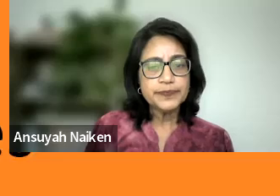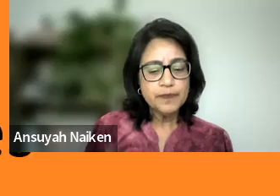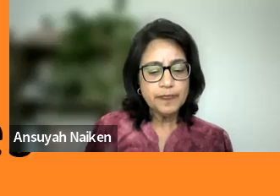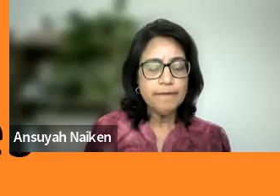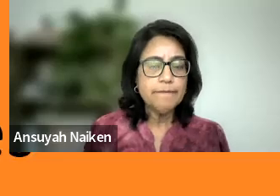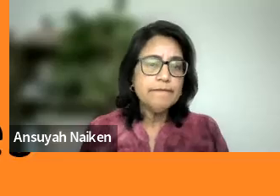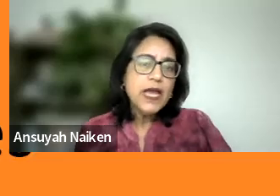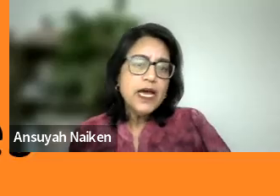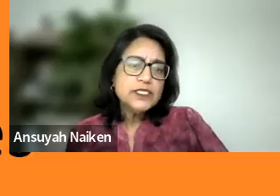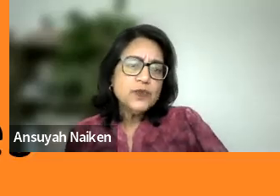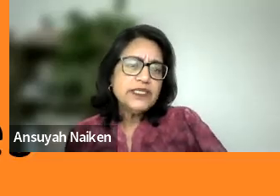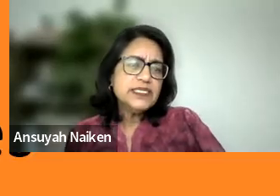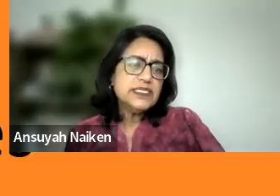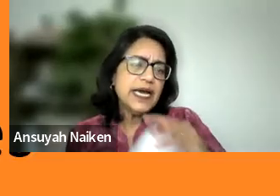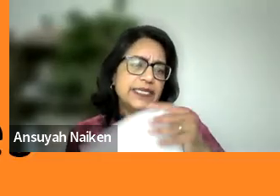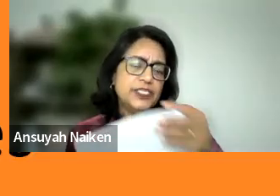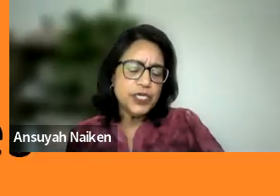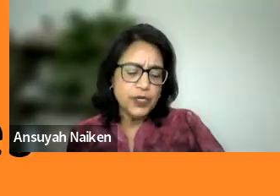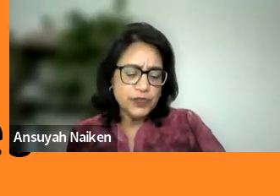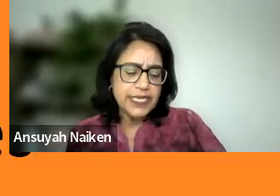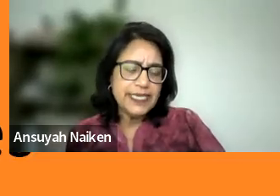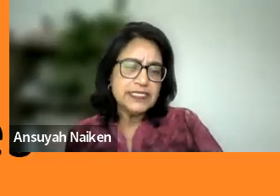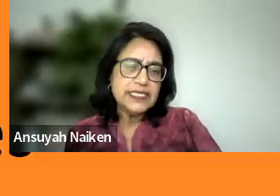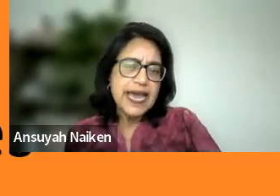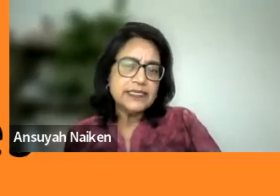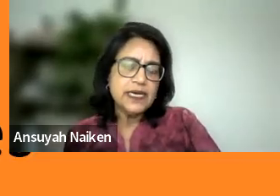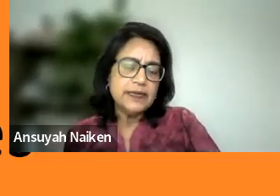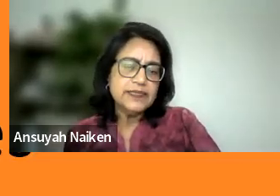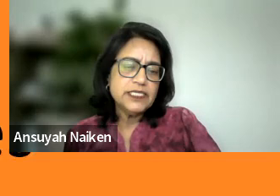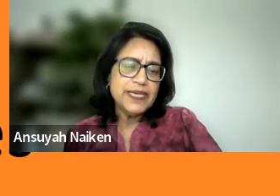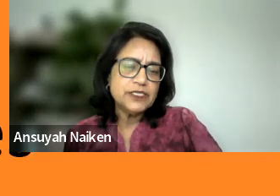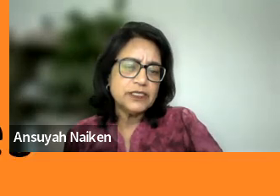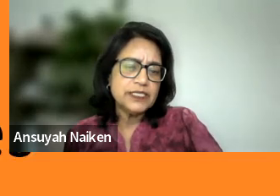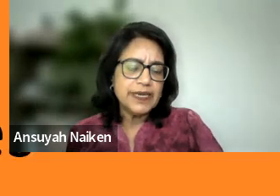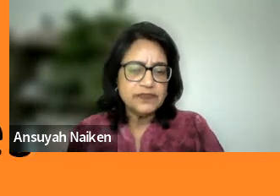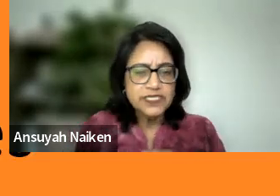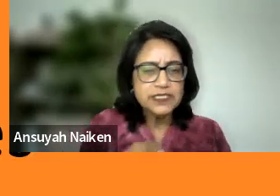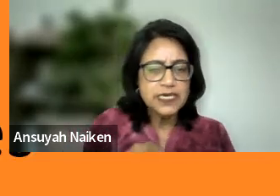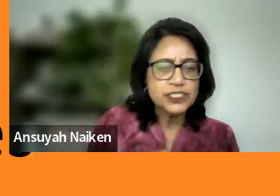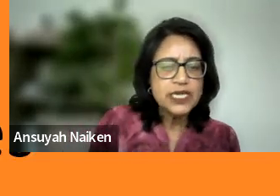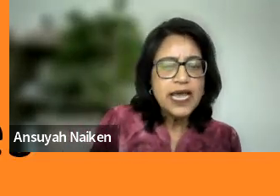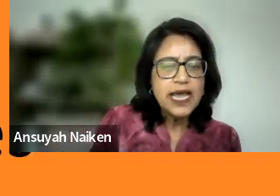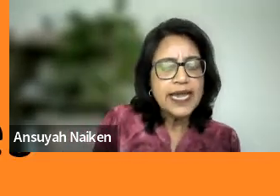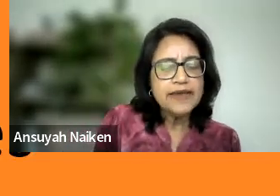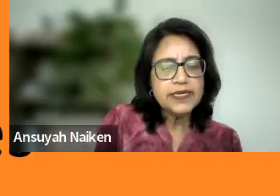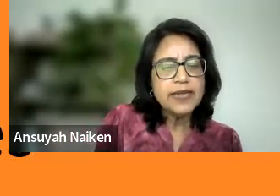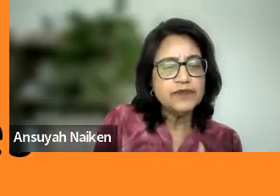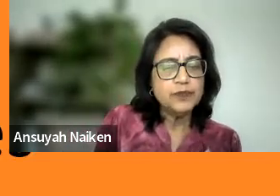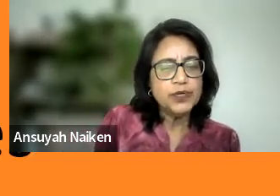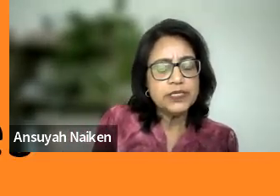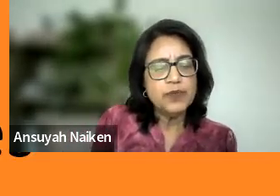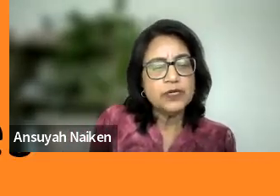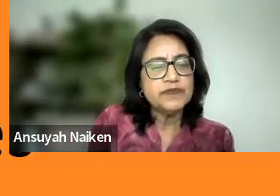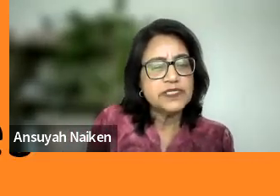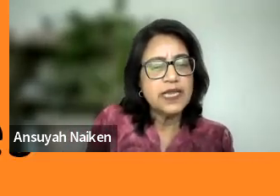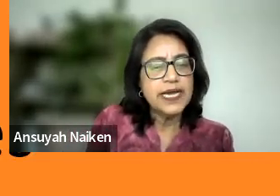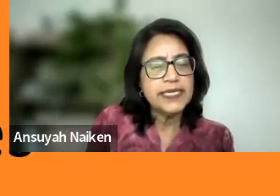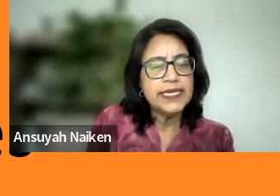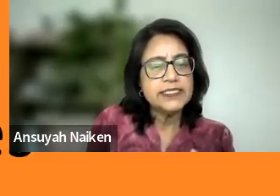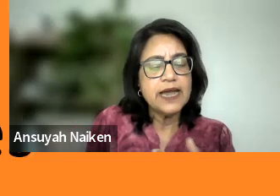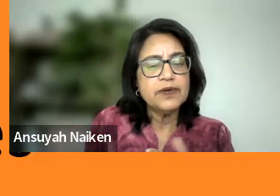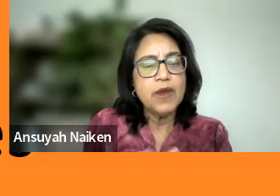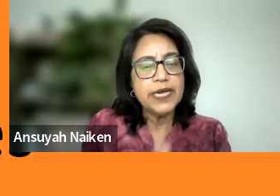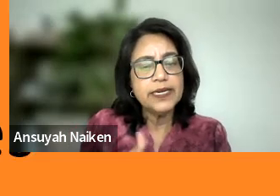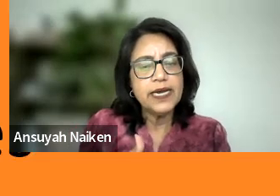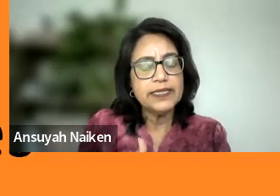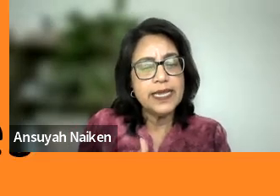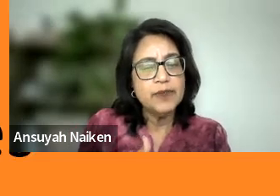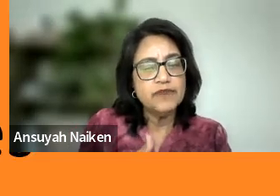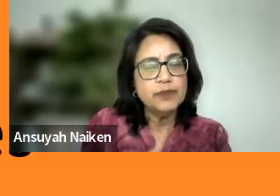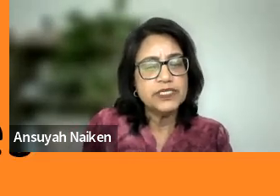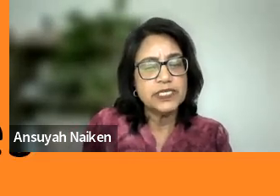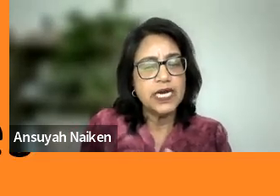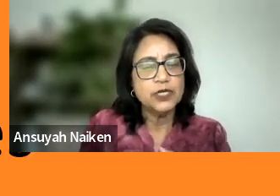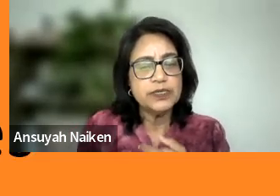Next slide, please.